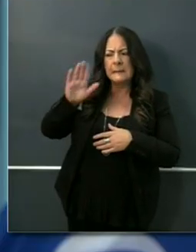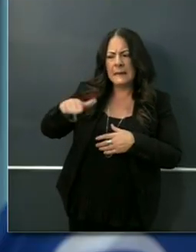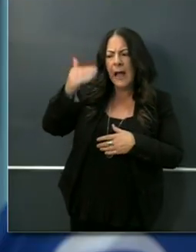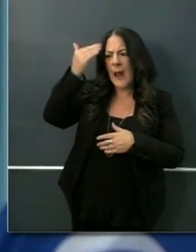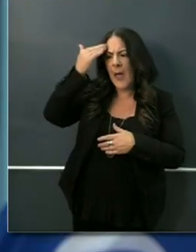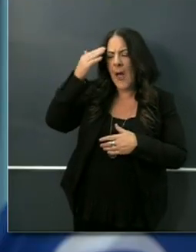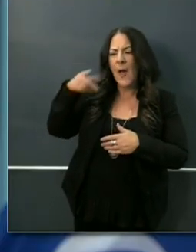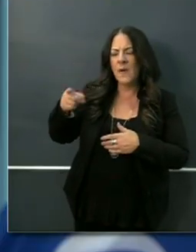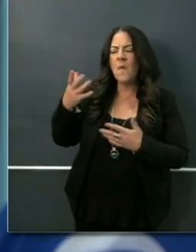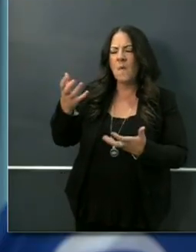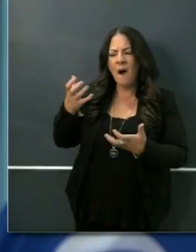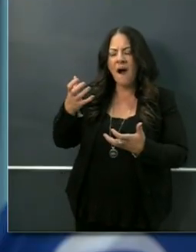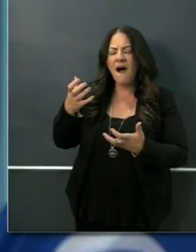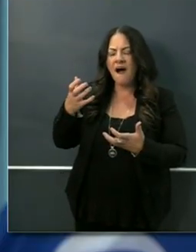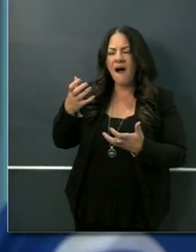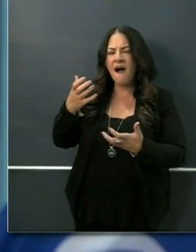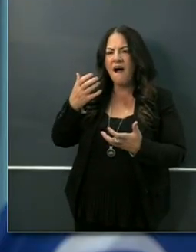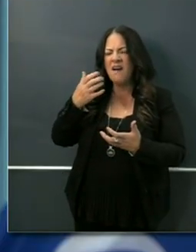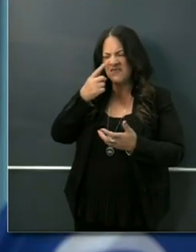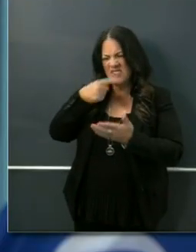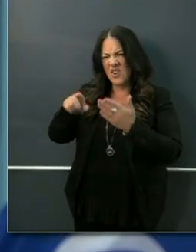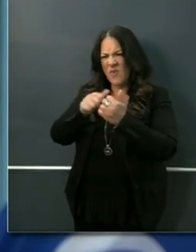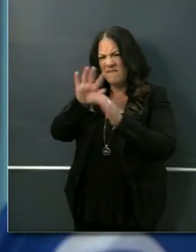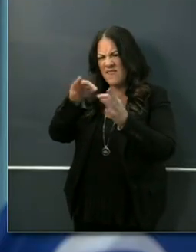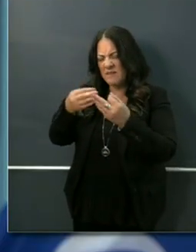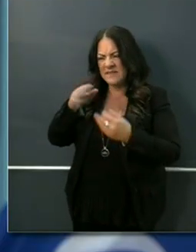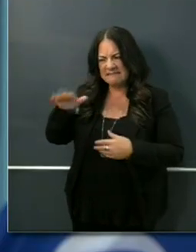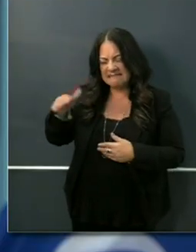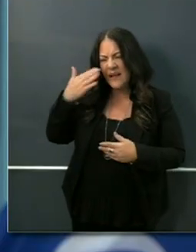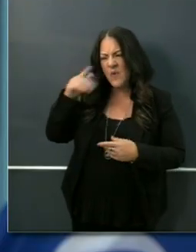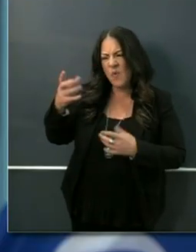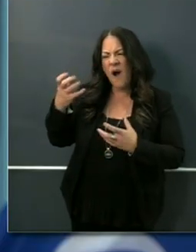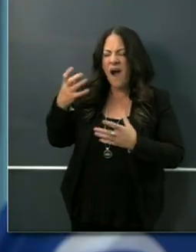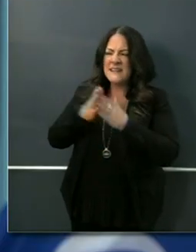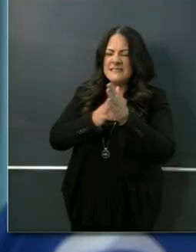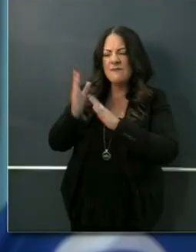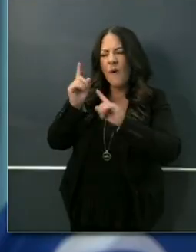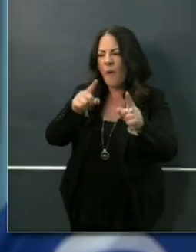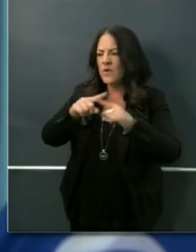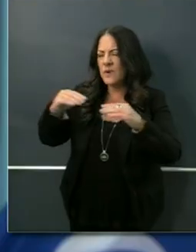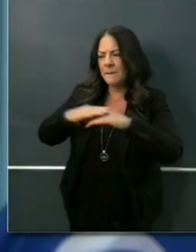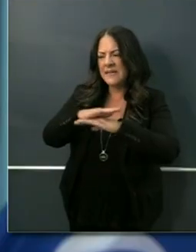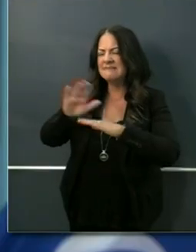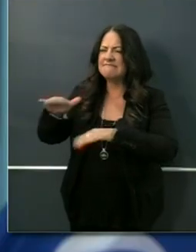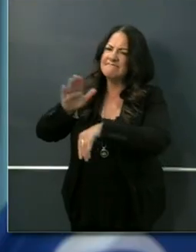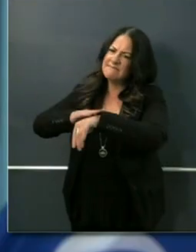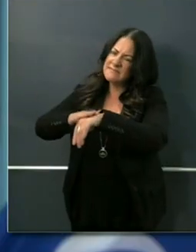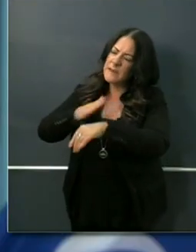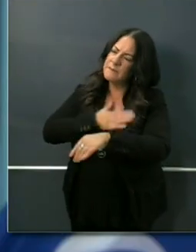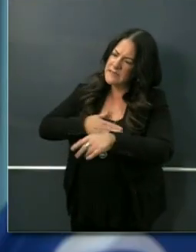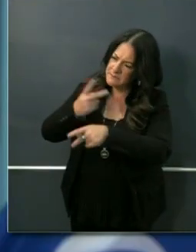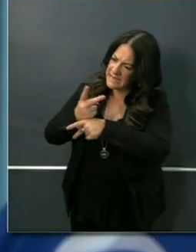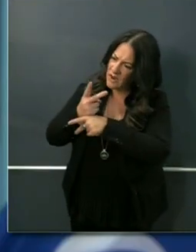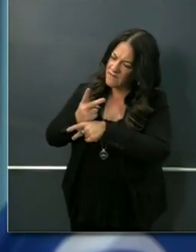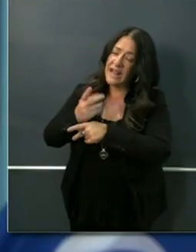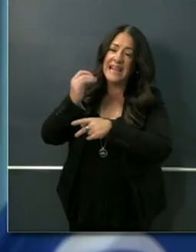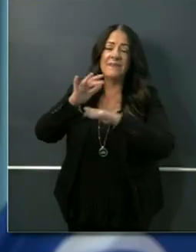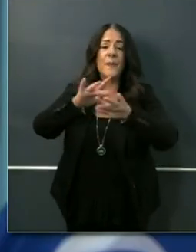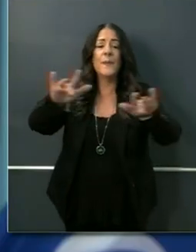NIECE AND YOU THINK, YOU KNOW WHAT, I SHOULD CHECK IN WITH BOBBY AND JUST SAY HEY, I KNOW YOU'RE LIKELY TO WANT TO GET TO